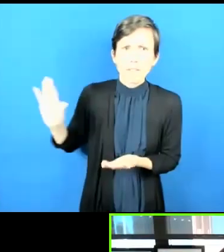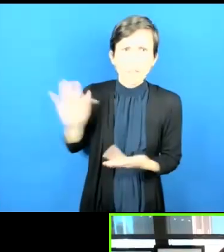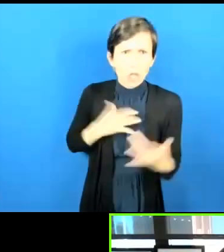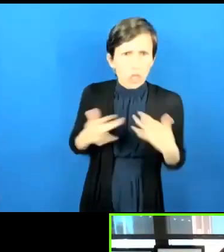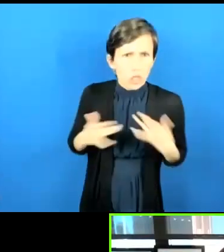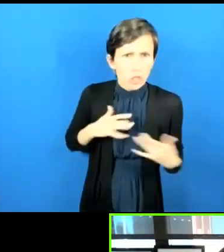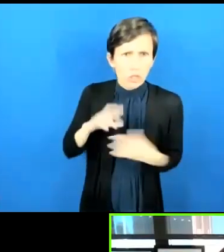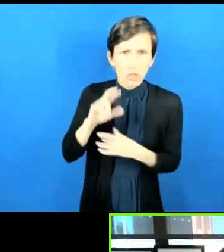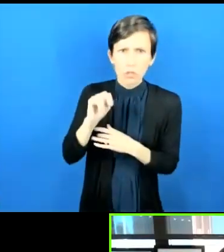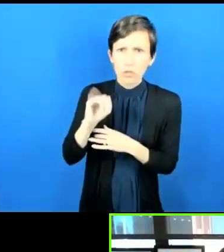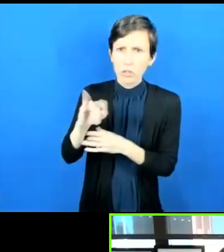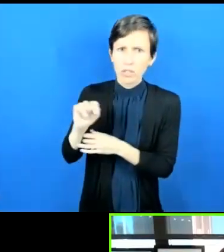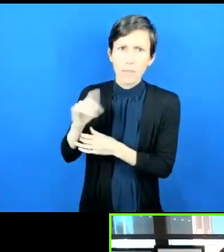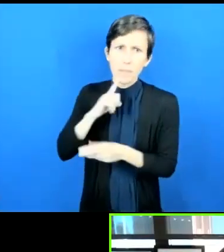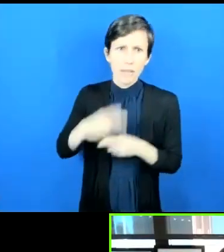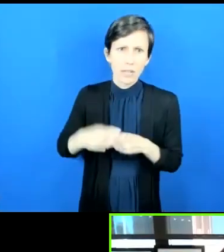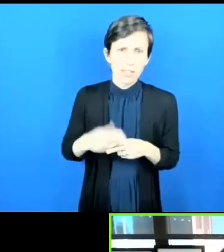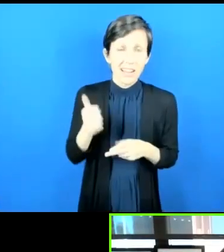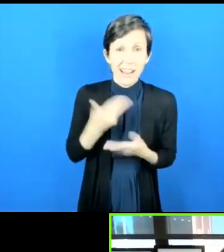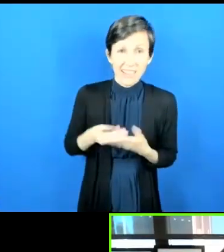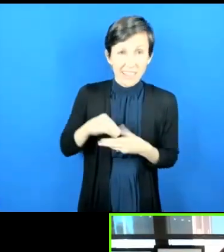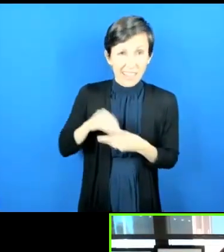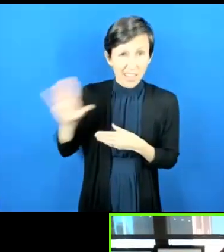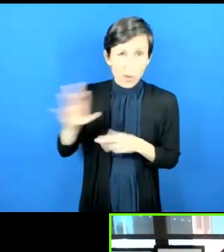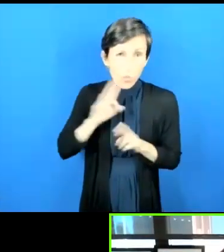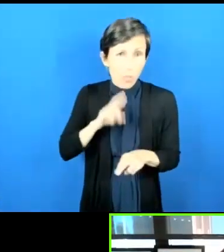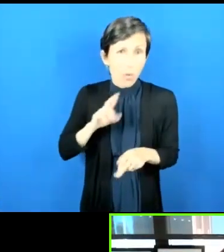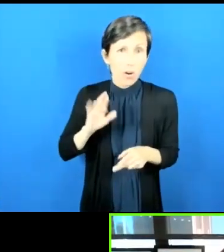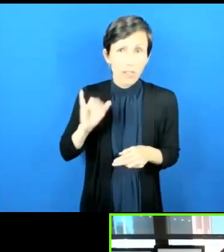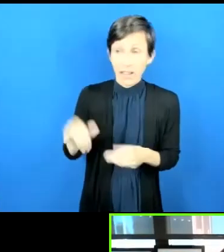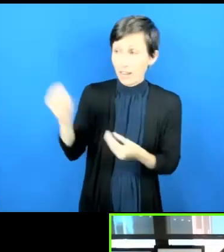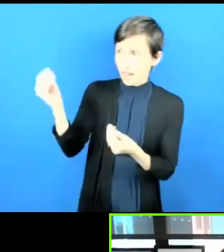and is there anything in their reporting that can inform our approach?